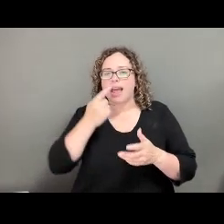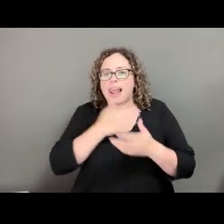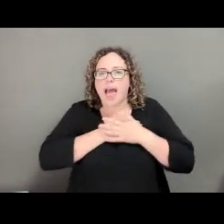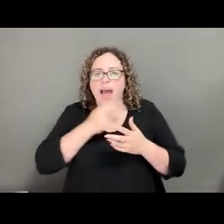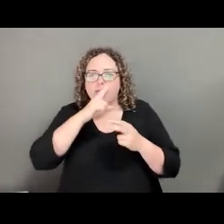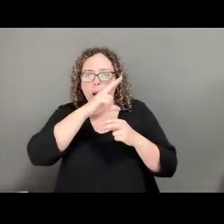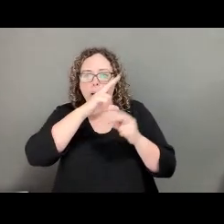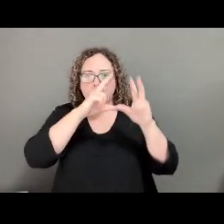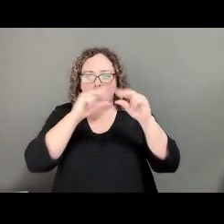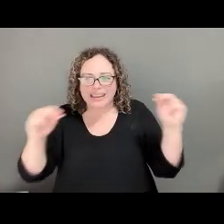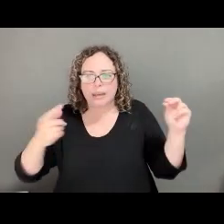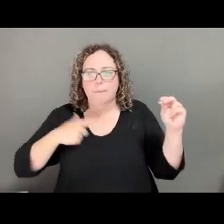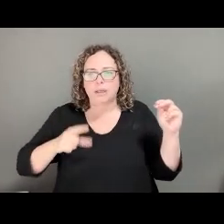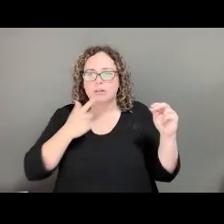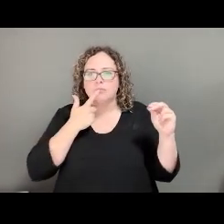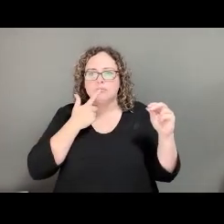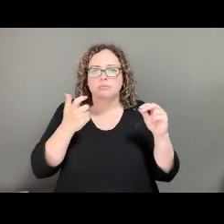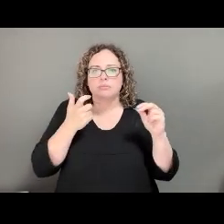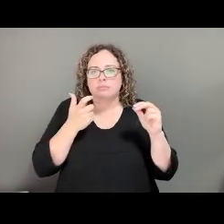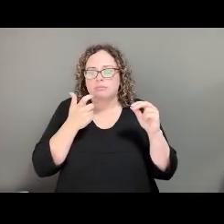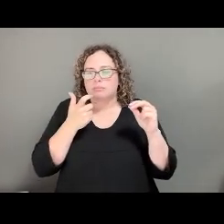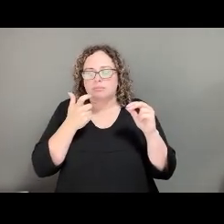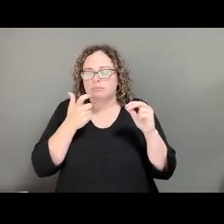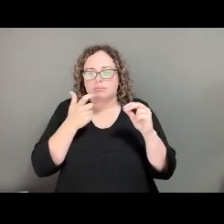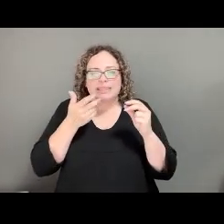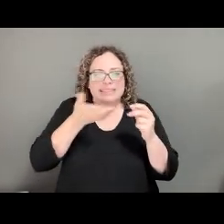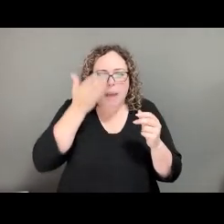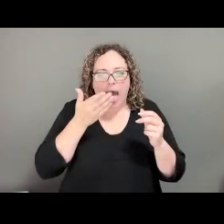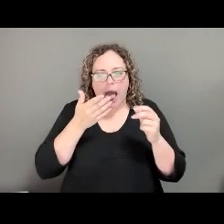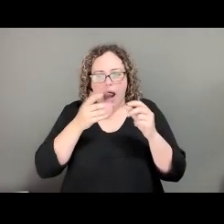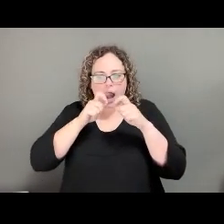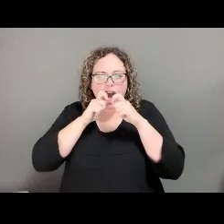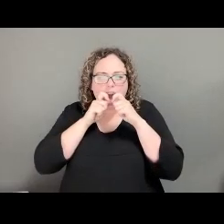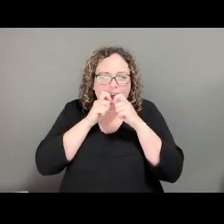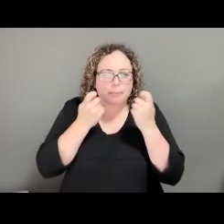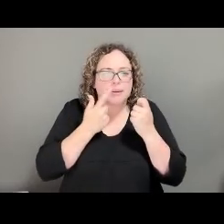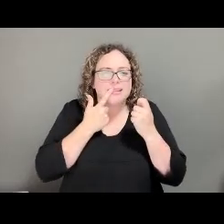the crunch of the texture is so gratifying, and the taste delivers every time.